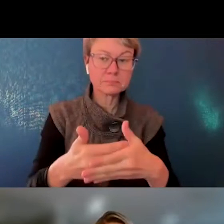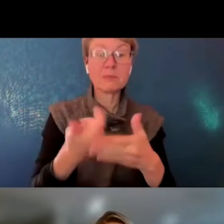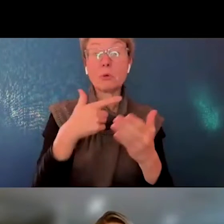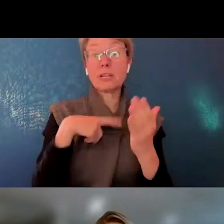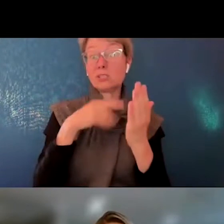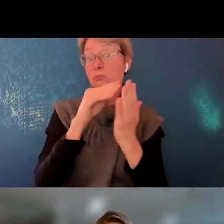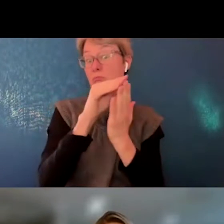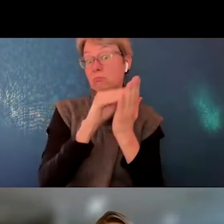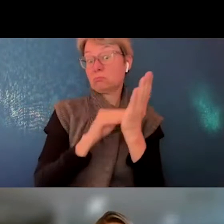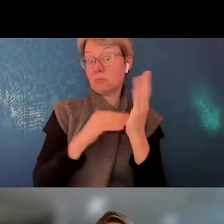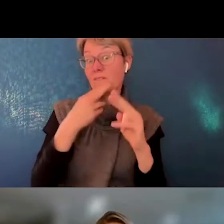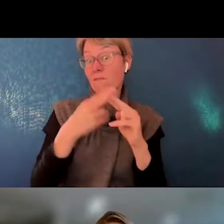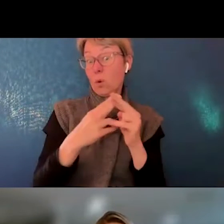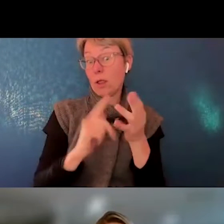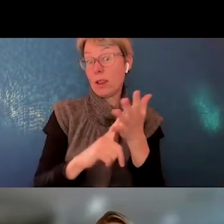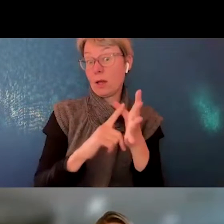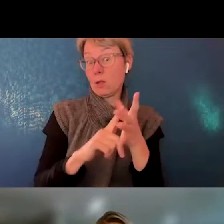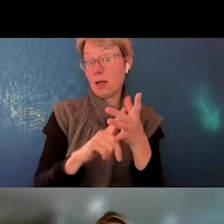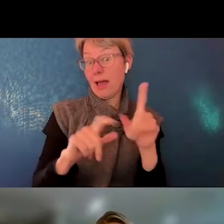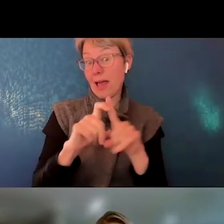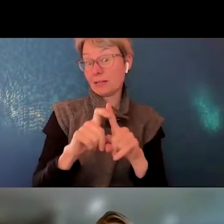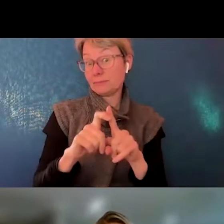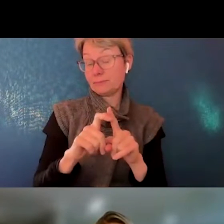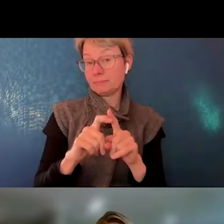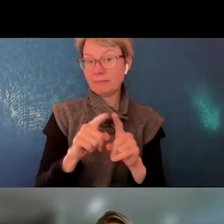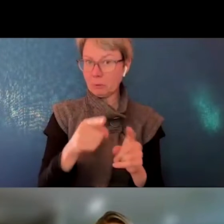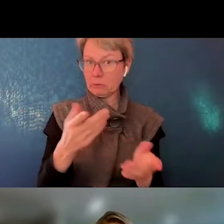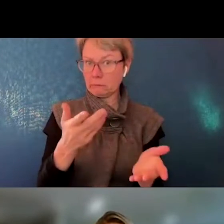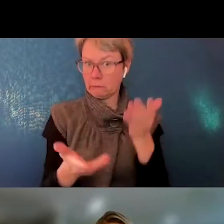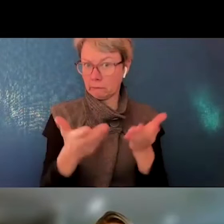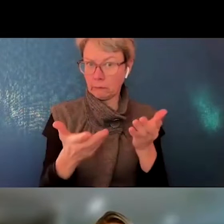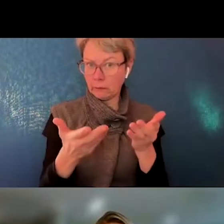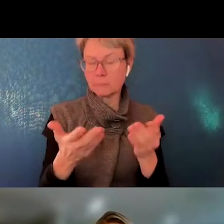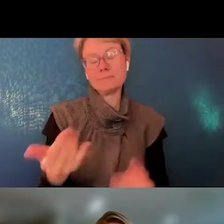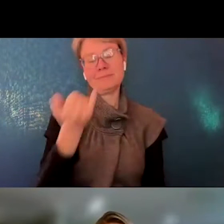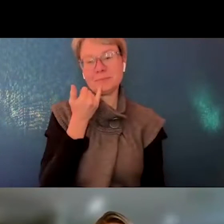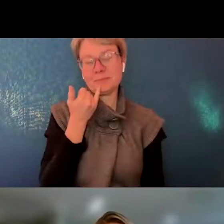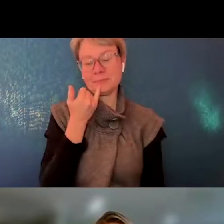legal aid so even if you're unsure give us a call we can provide you with some information